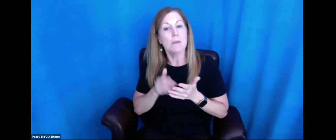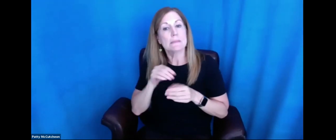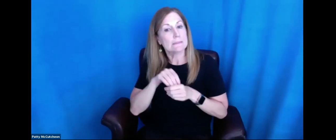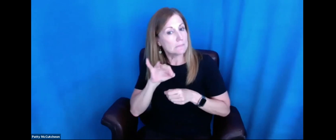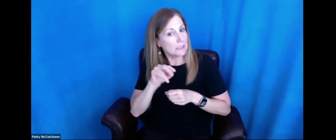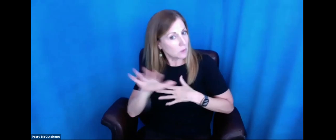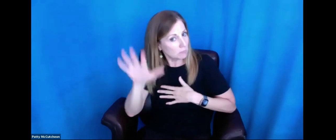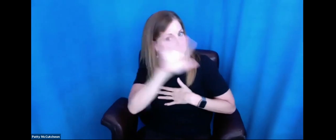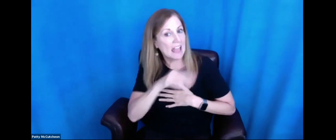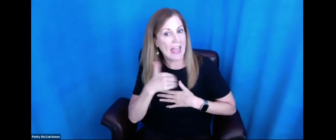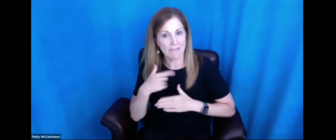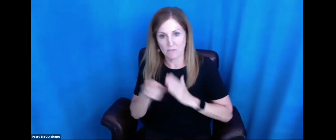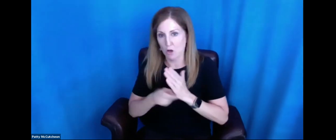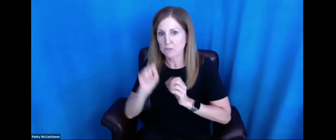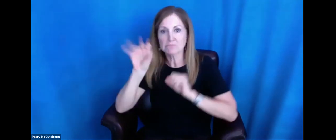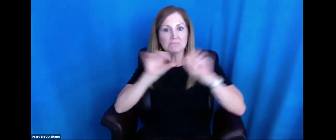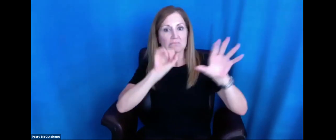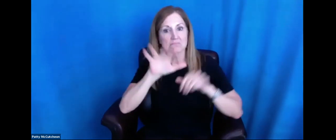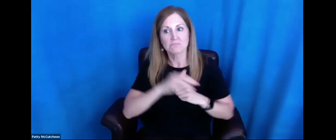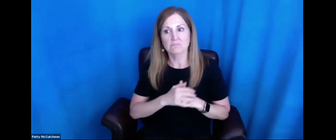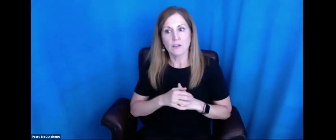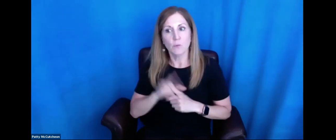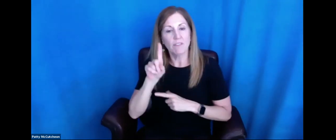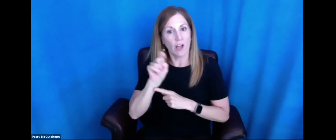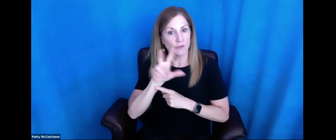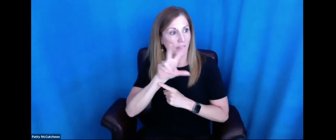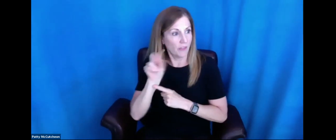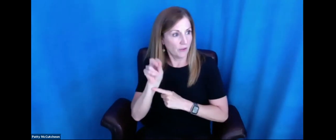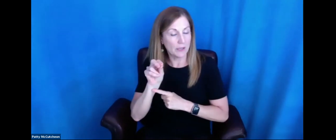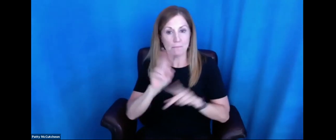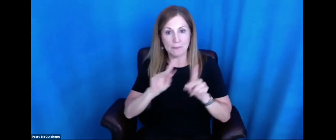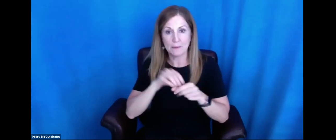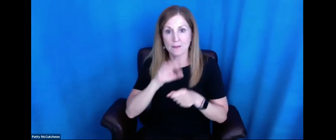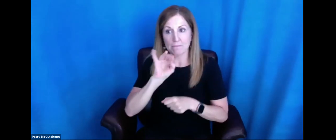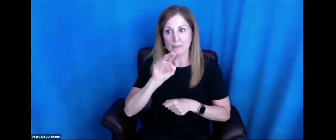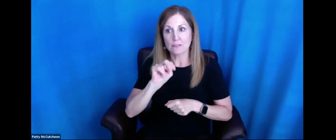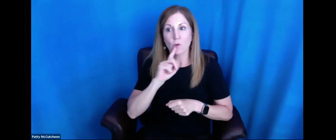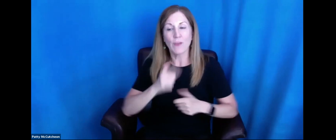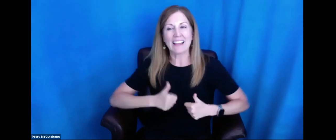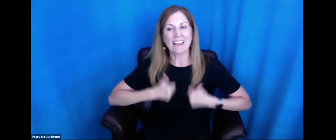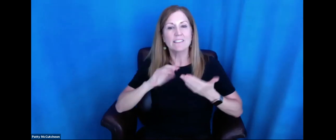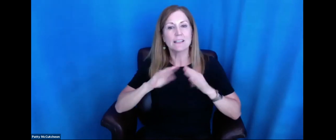We have 130,000 Minnesotans who live in communities that already vote this way.